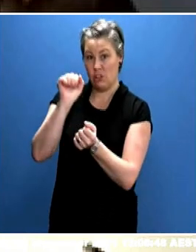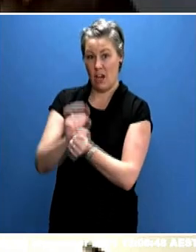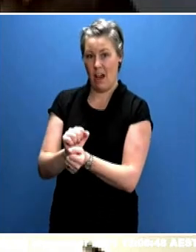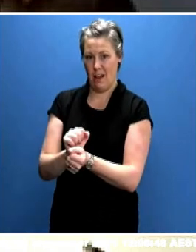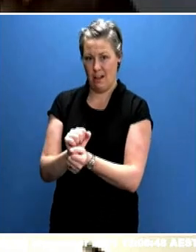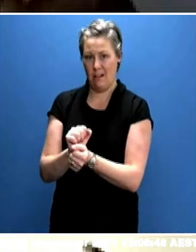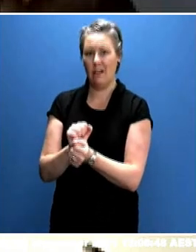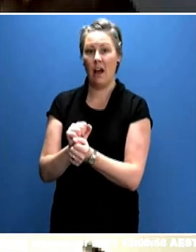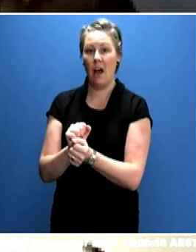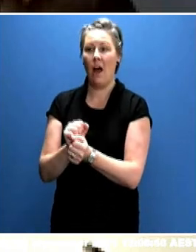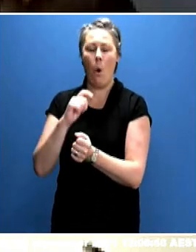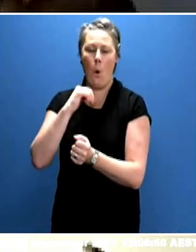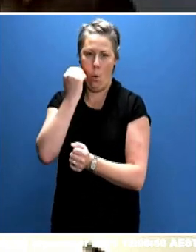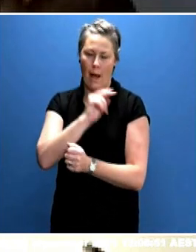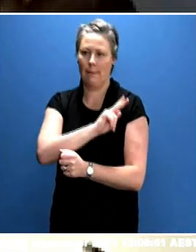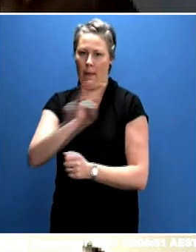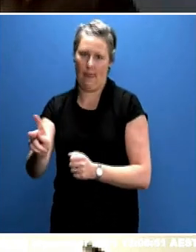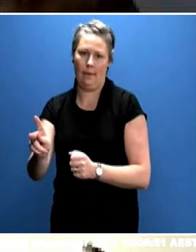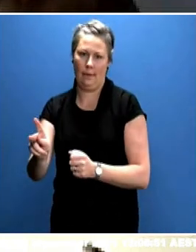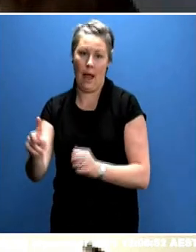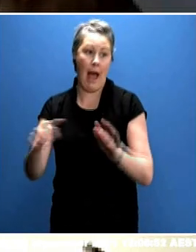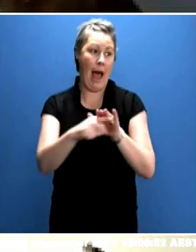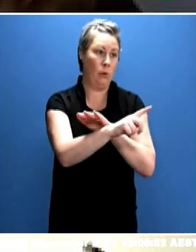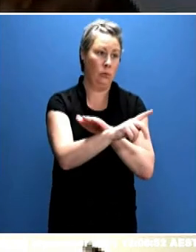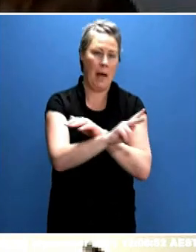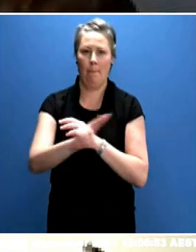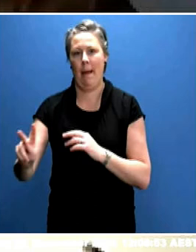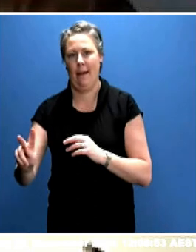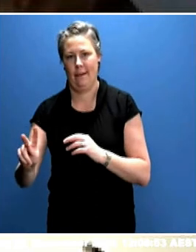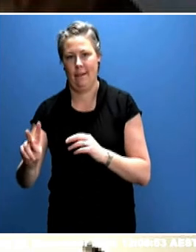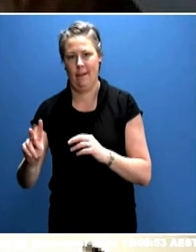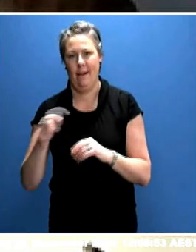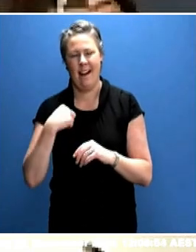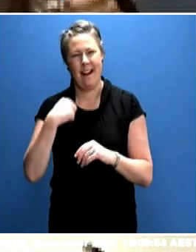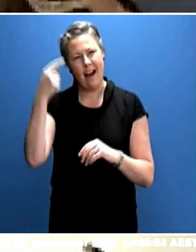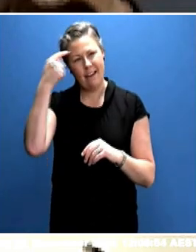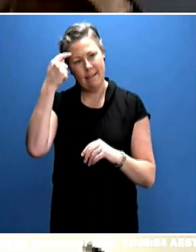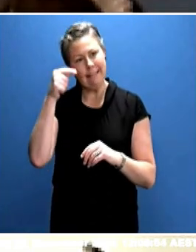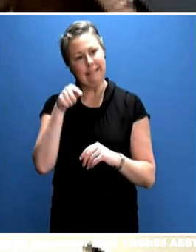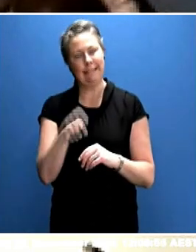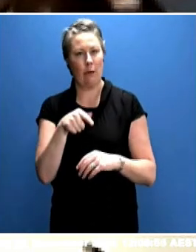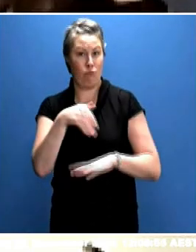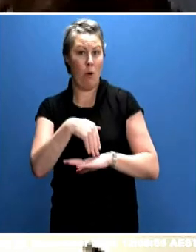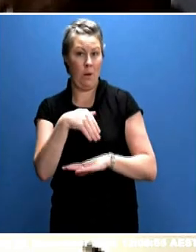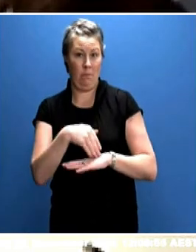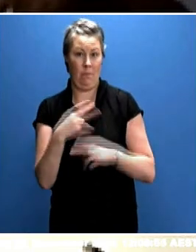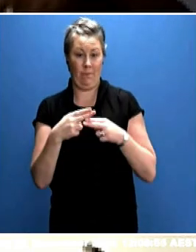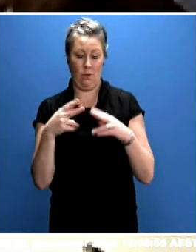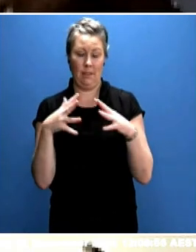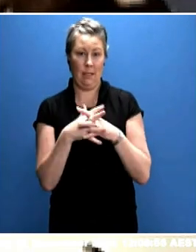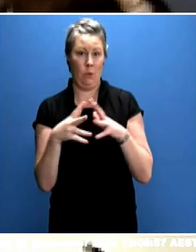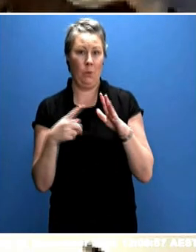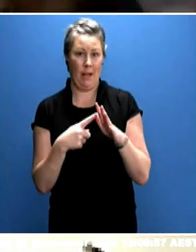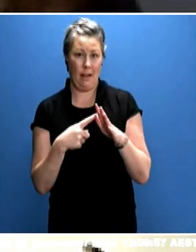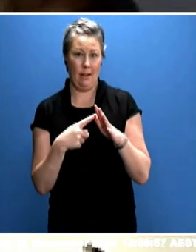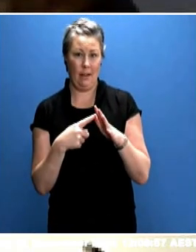And I think one of the challenges for Western Australia, but in particular